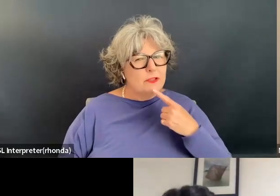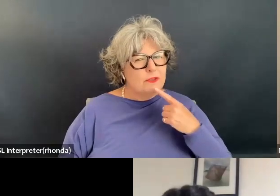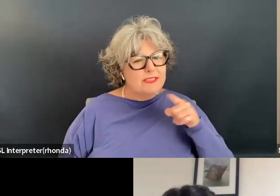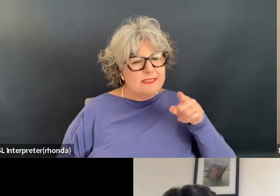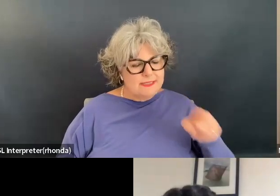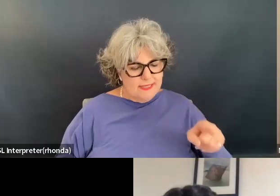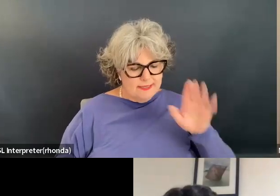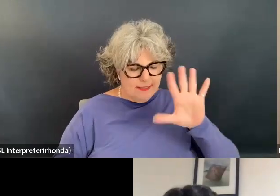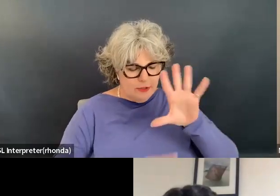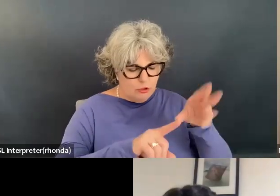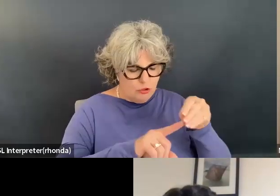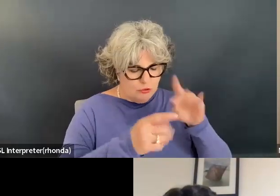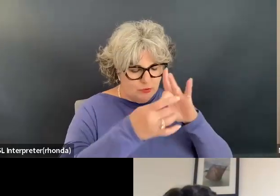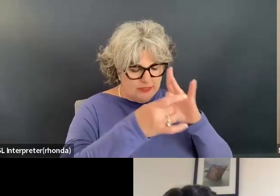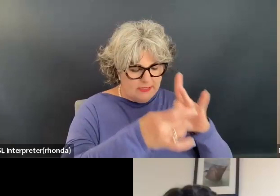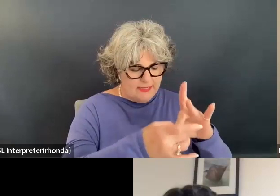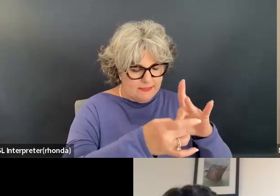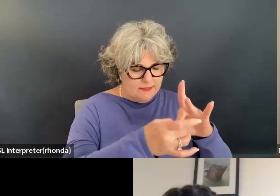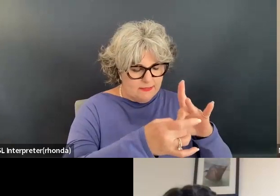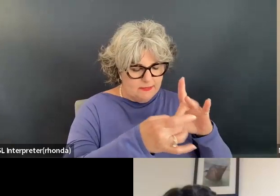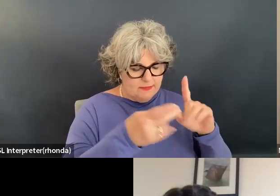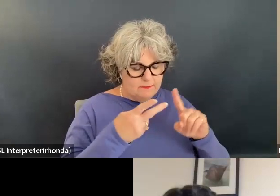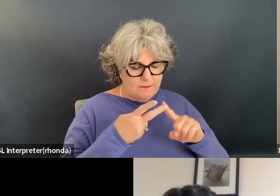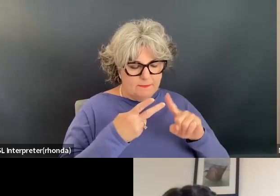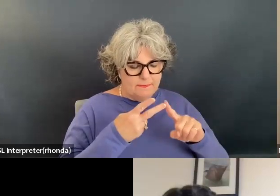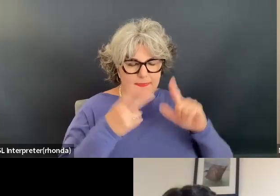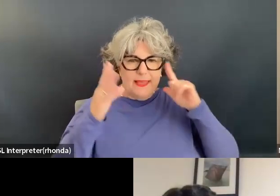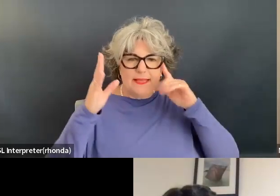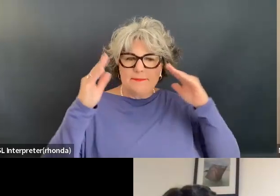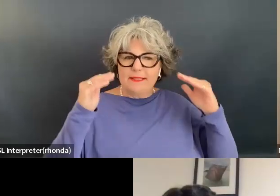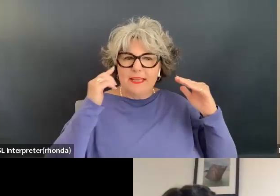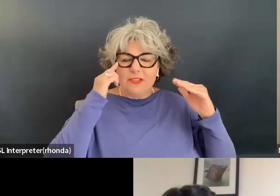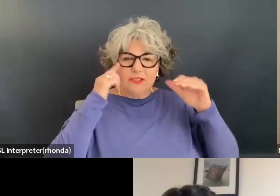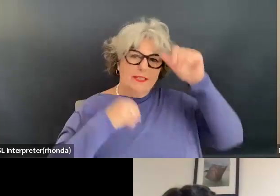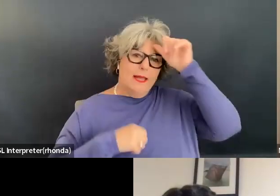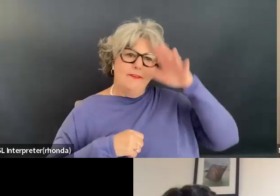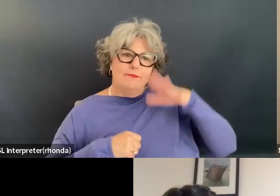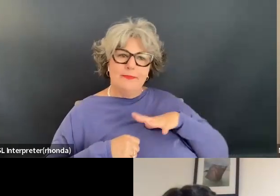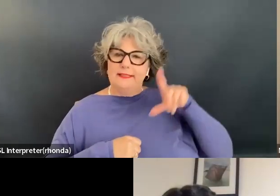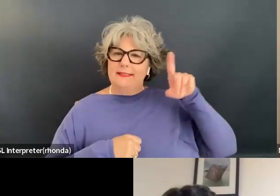in your culture around that cliche of that expectation of men needing to always be strong?